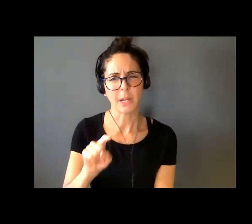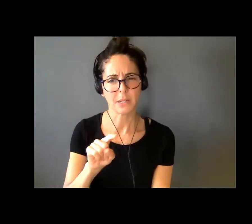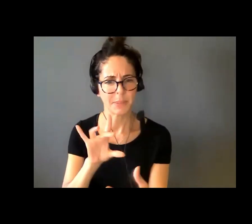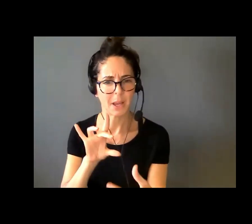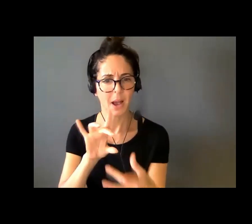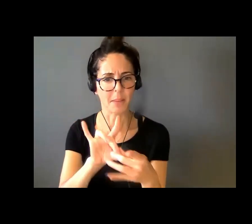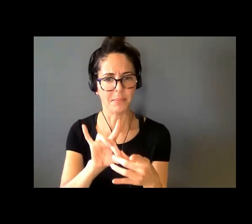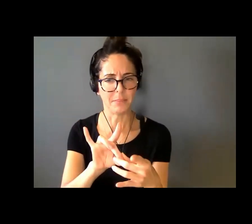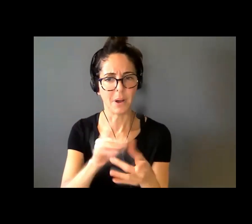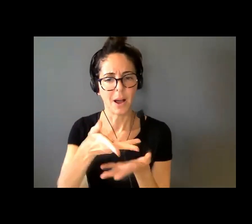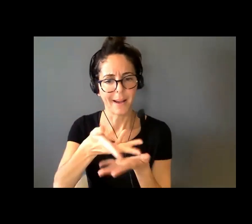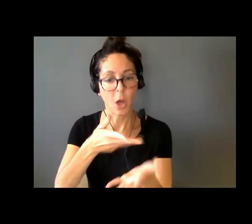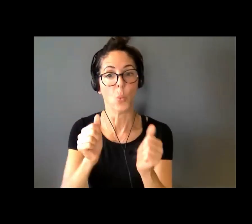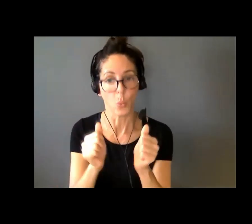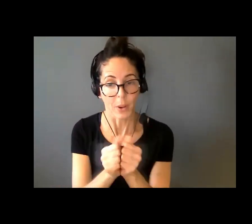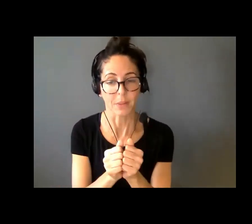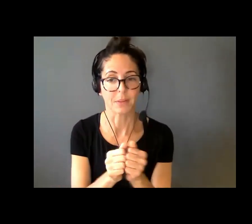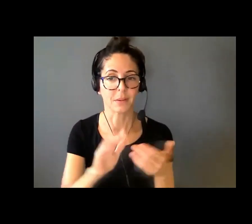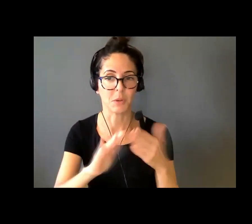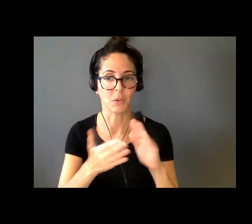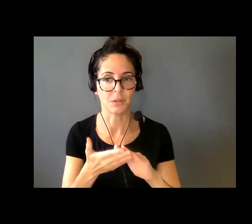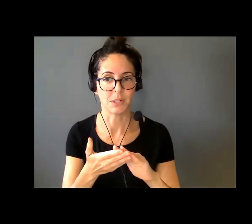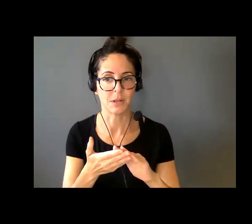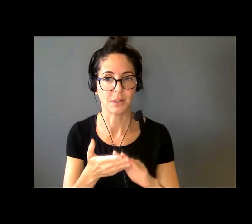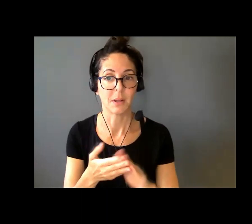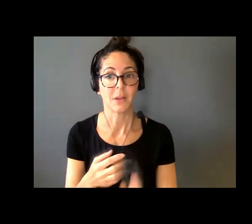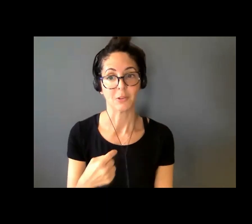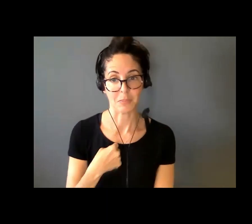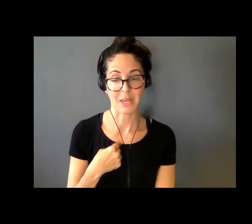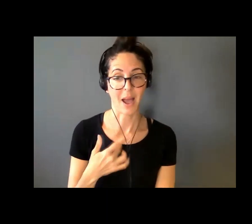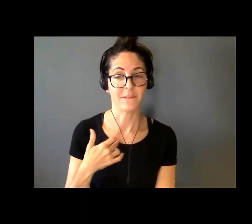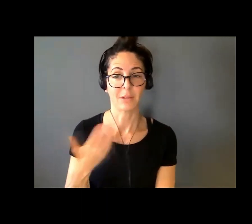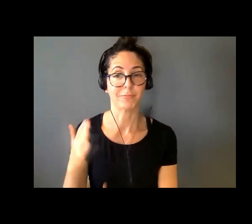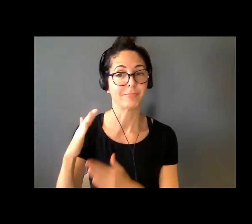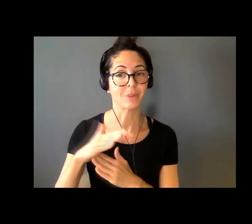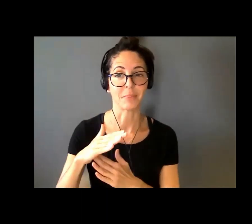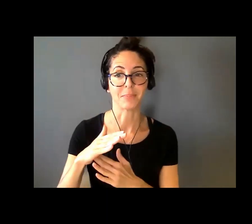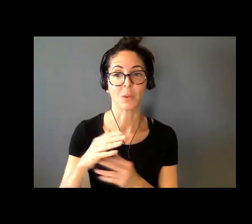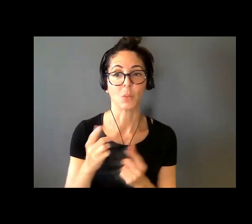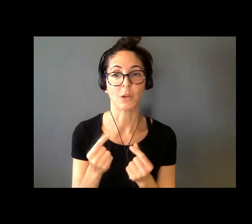think probably one of the first things I would do is to speak with them, okay. And try to understand